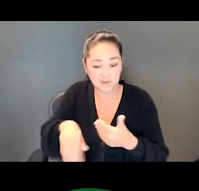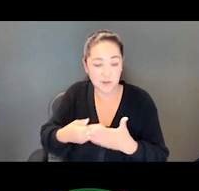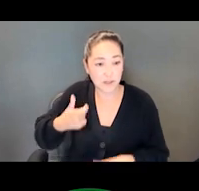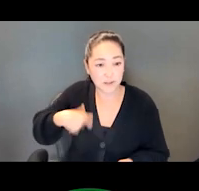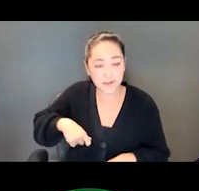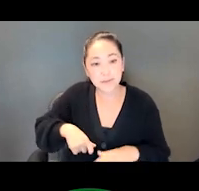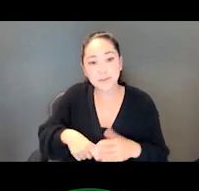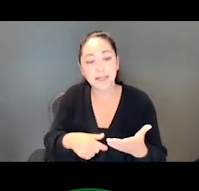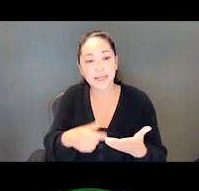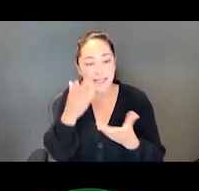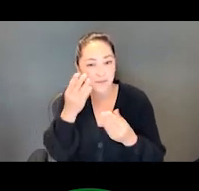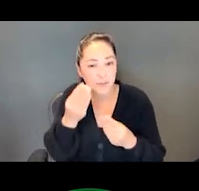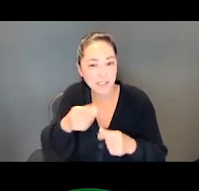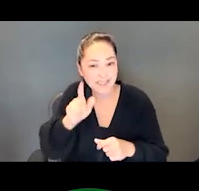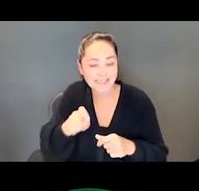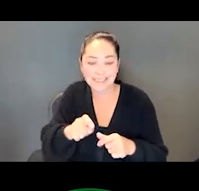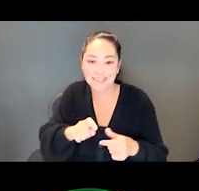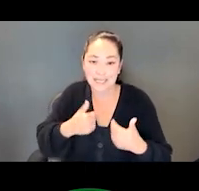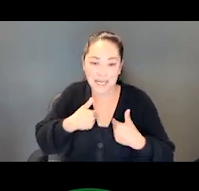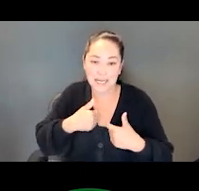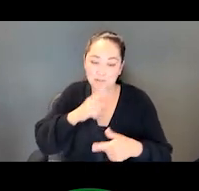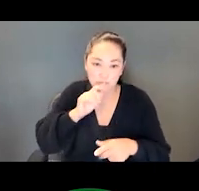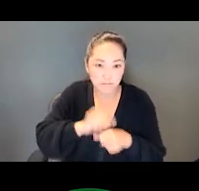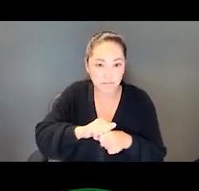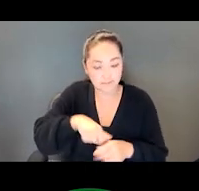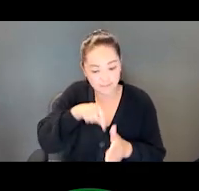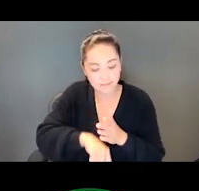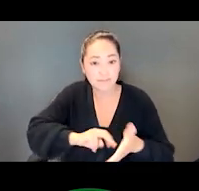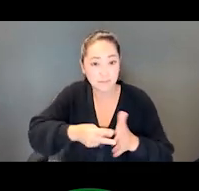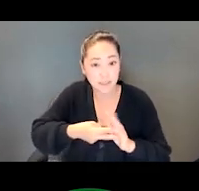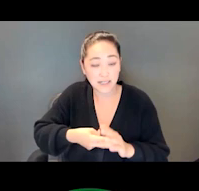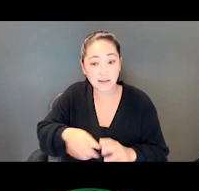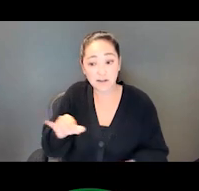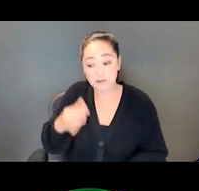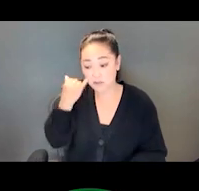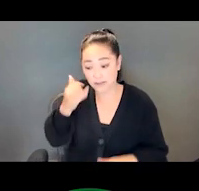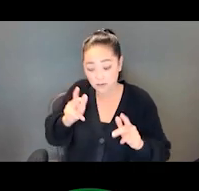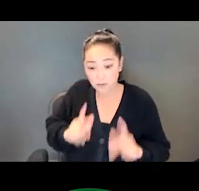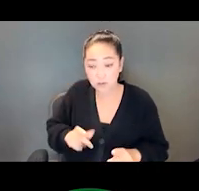Do any of our other panelists have anything they want to add to kind of that. Access to information and parks.